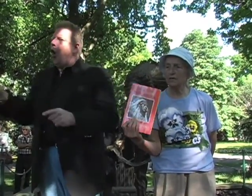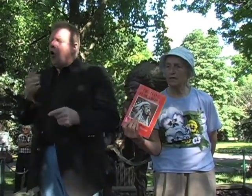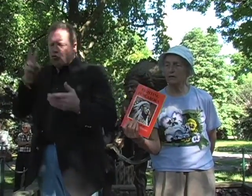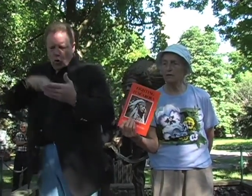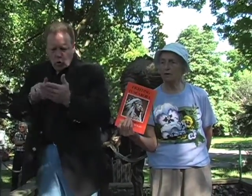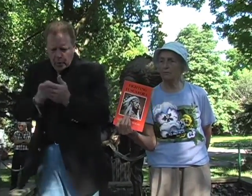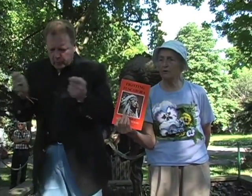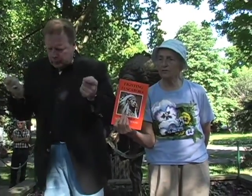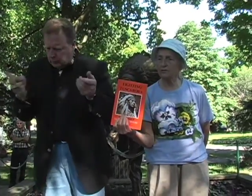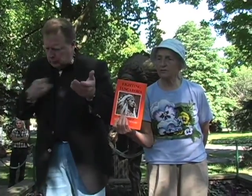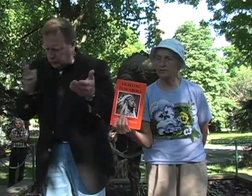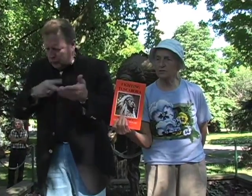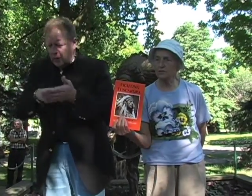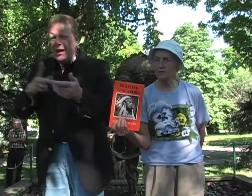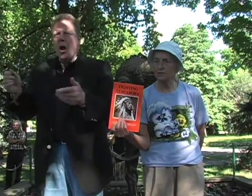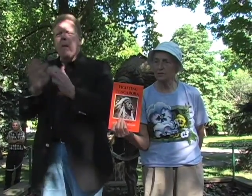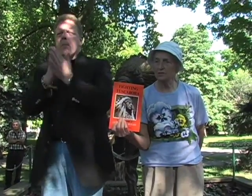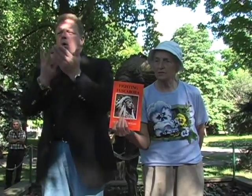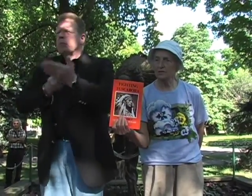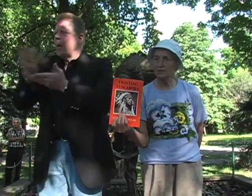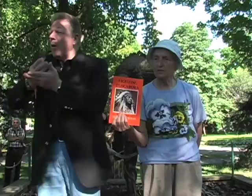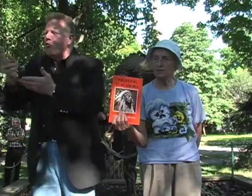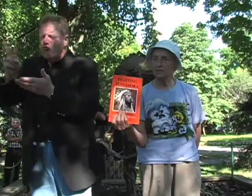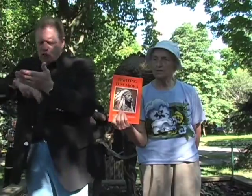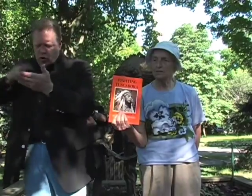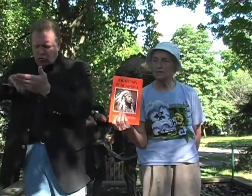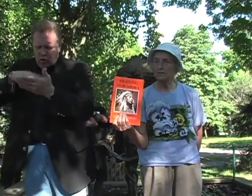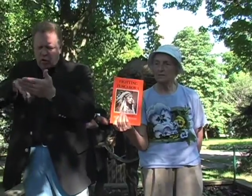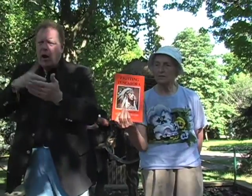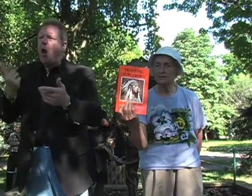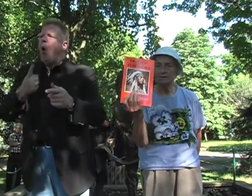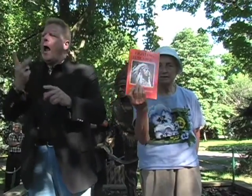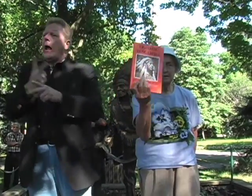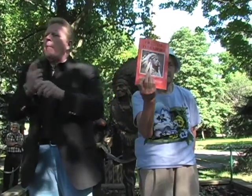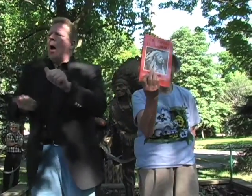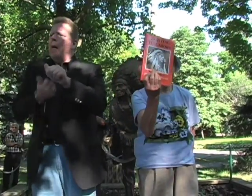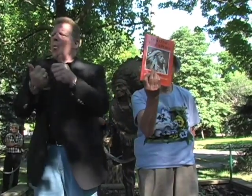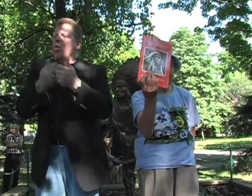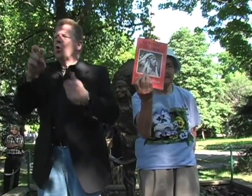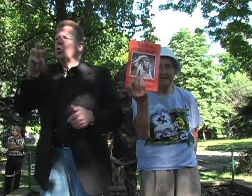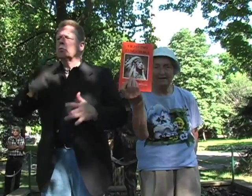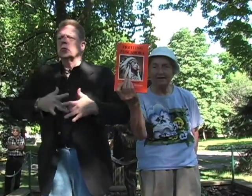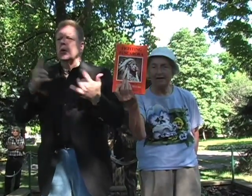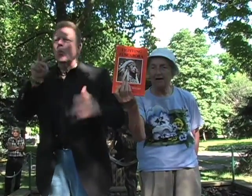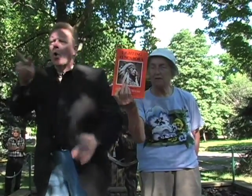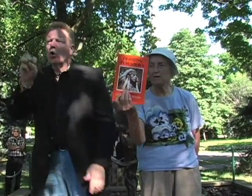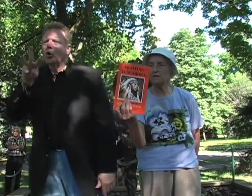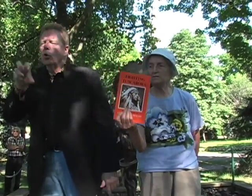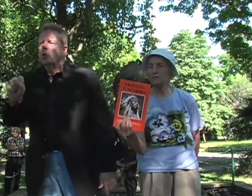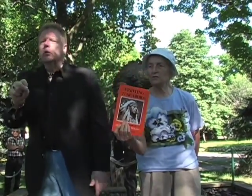He always read the newspaper and bought books to read. He always keeps updated with current events and watches the news.